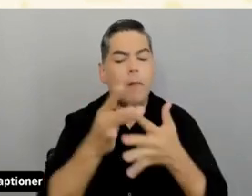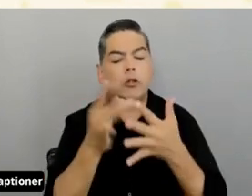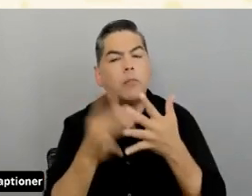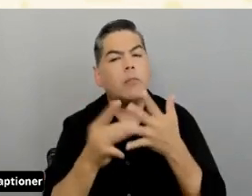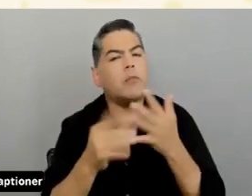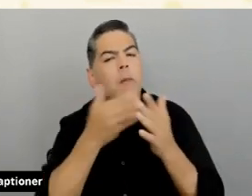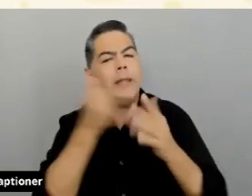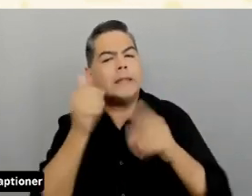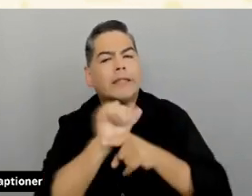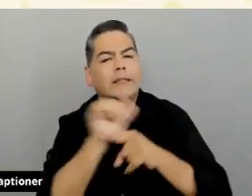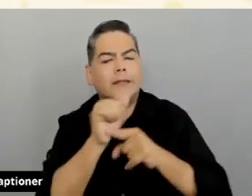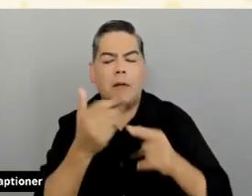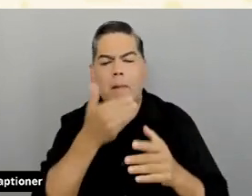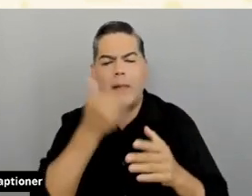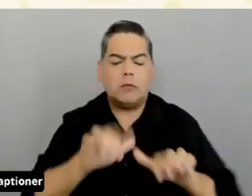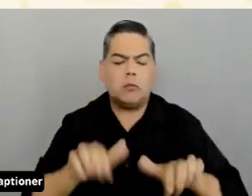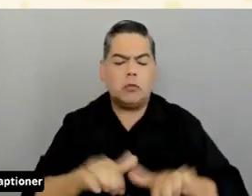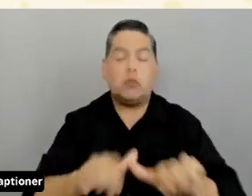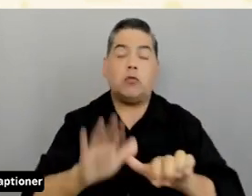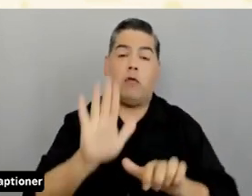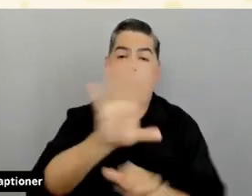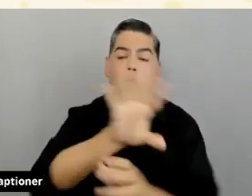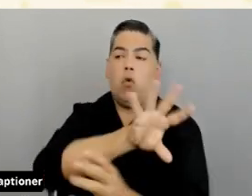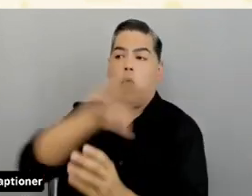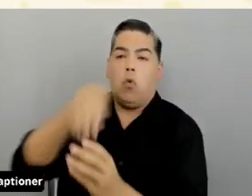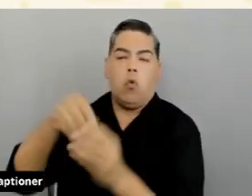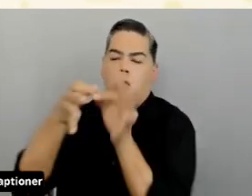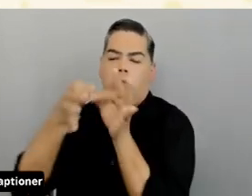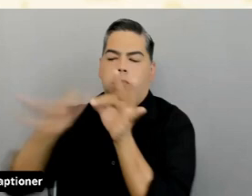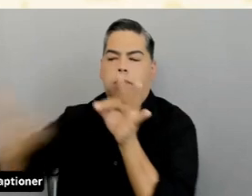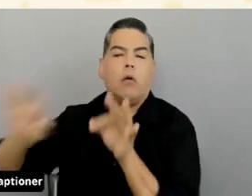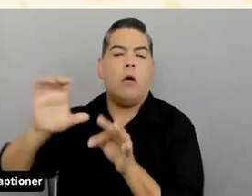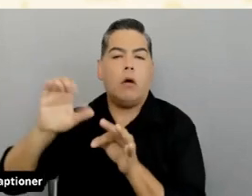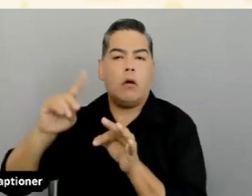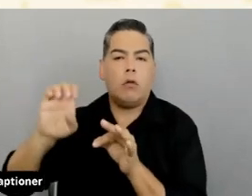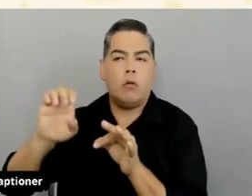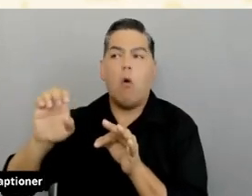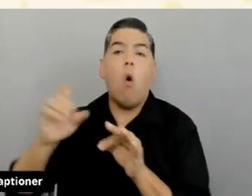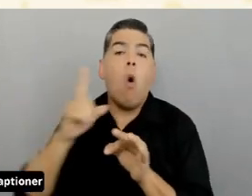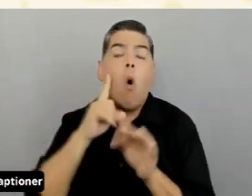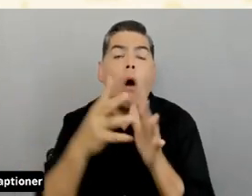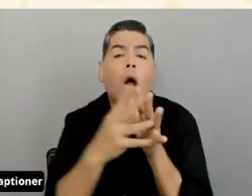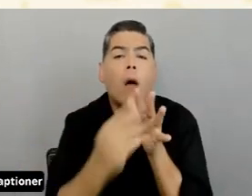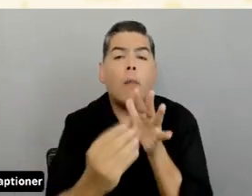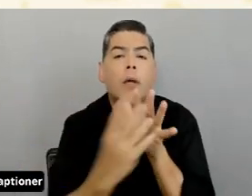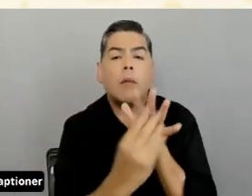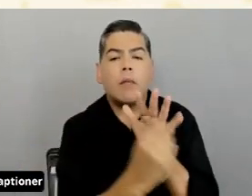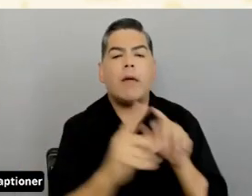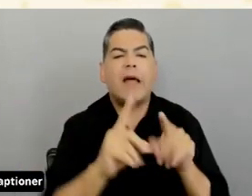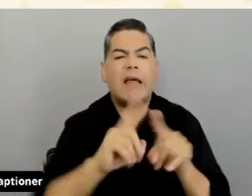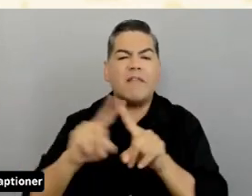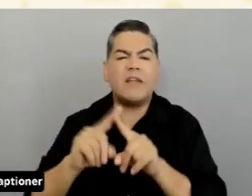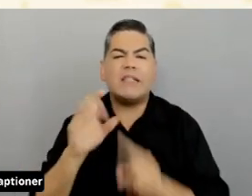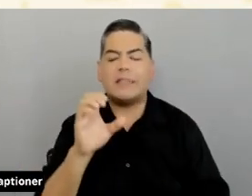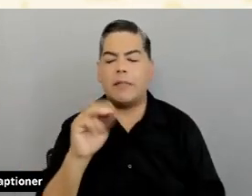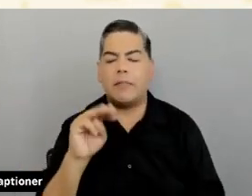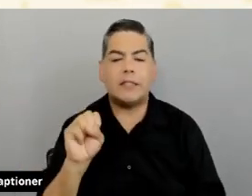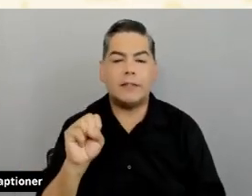and incorporate in your code, or you can replicate in multiple CMS, OK? Perfect.